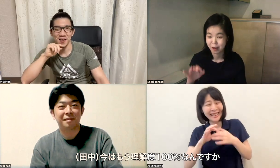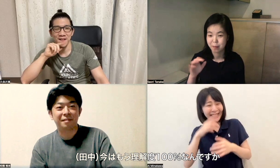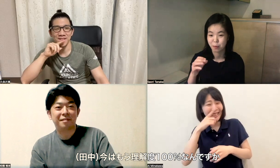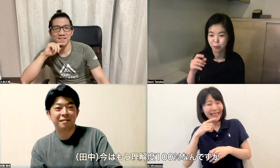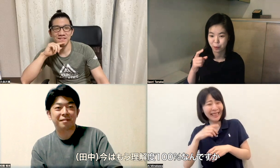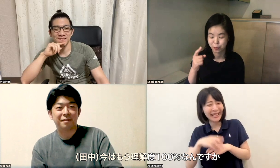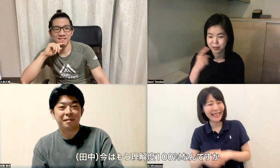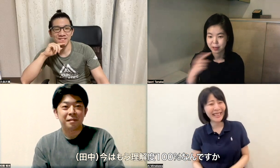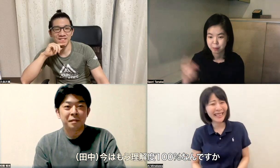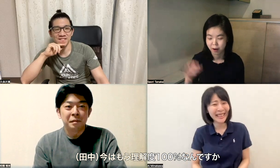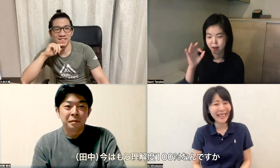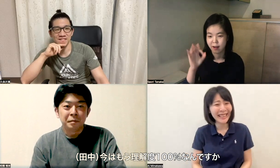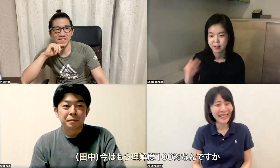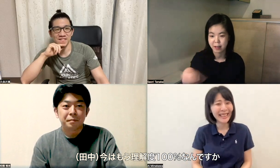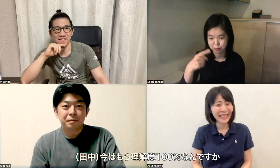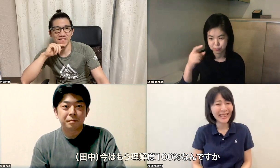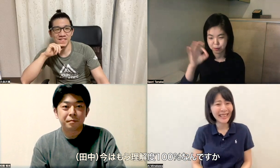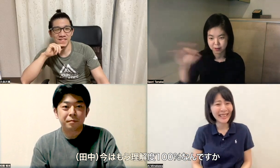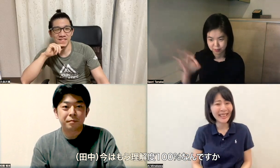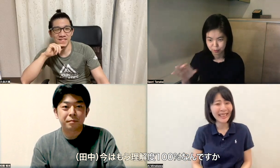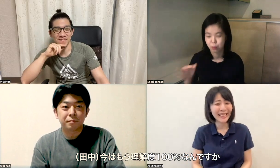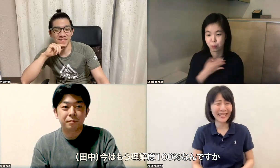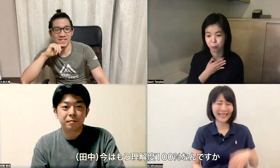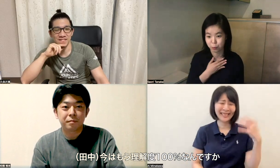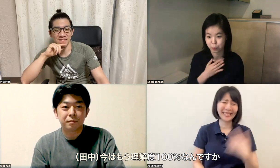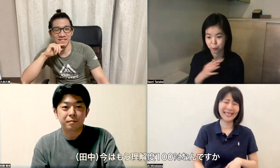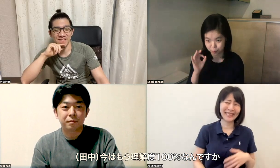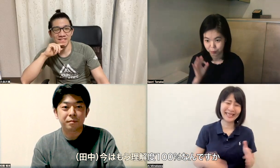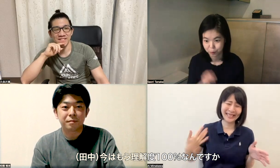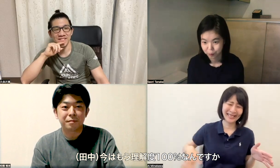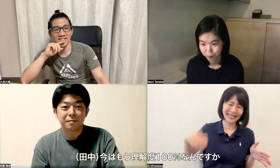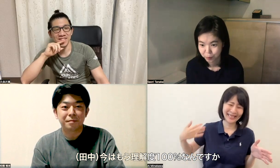(ST) Do you understand all ASL class 100% now?